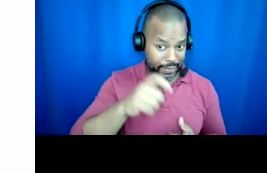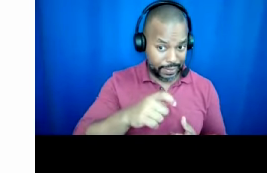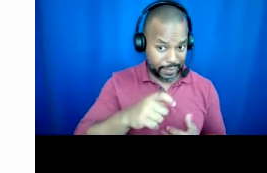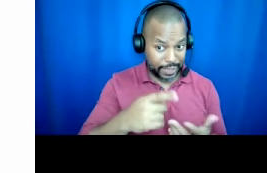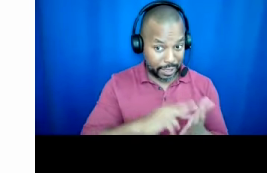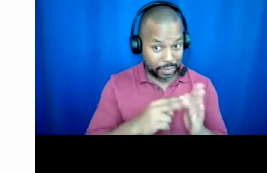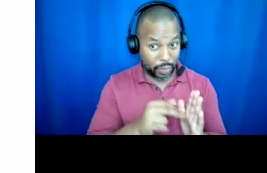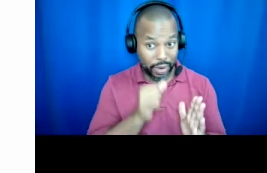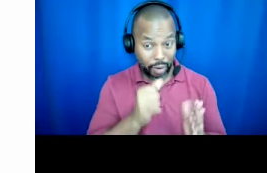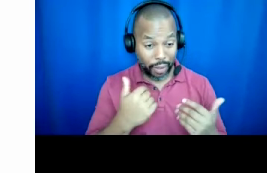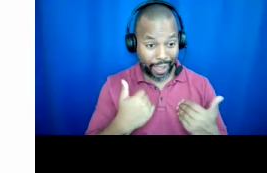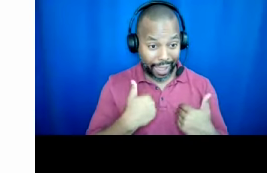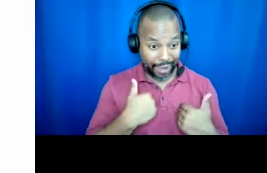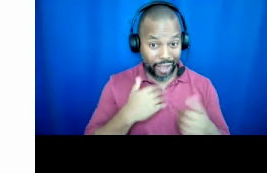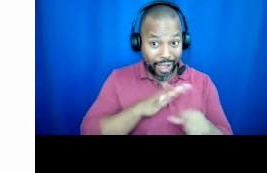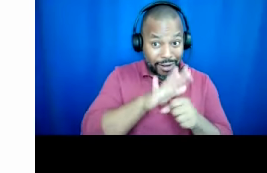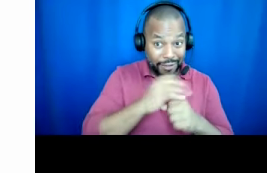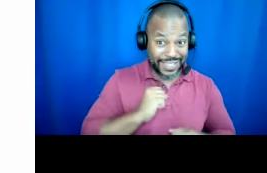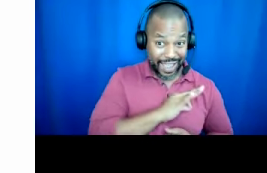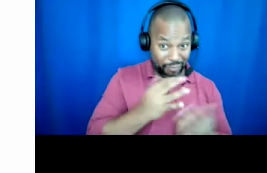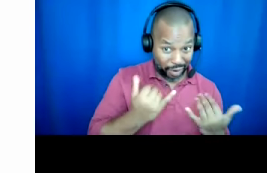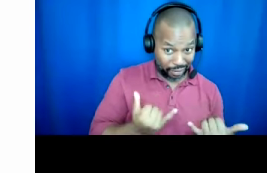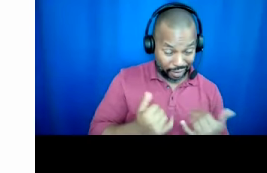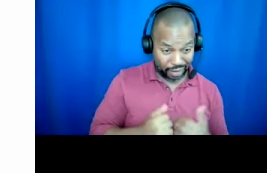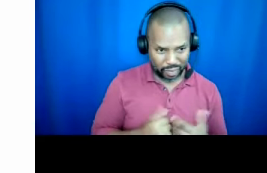or adequately staffed in terms of our classified professionals?